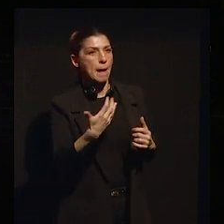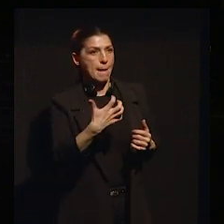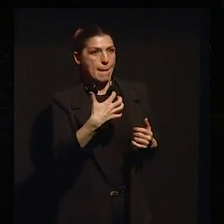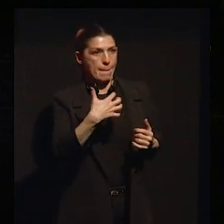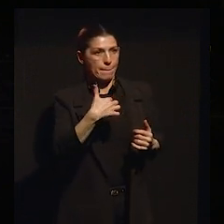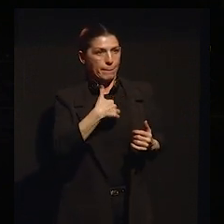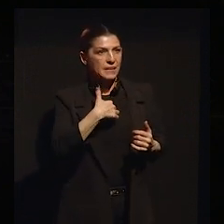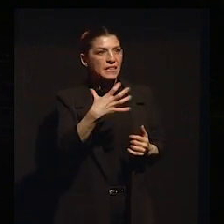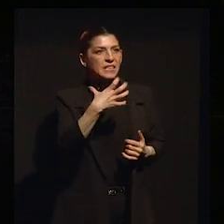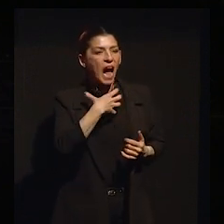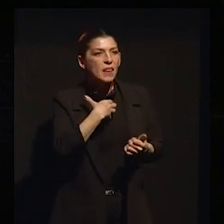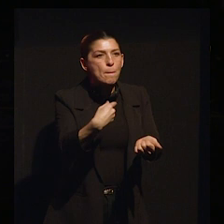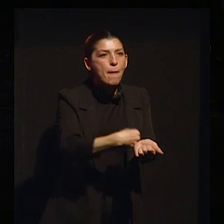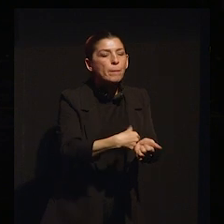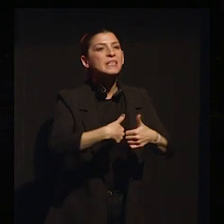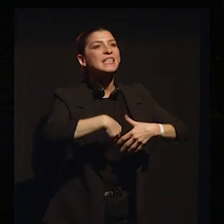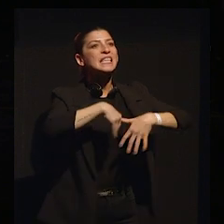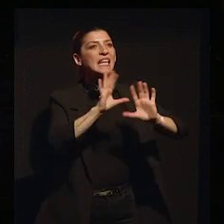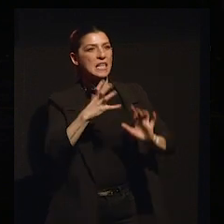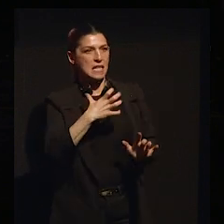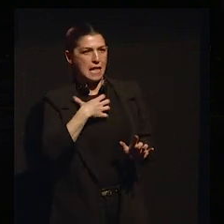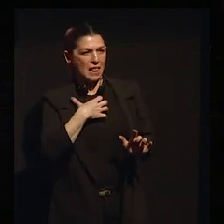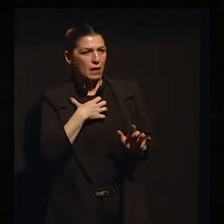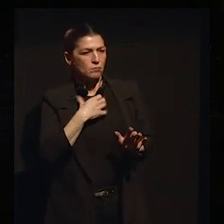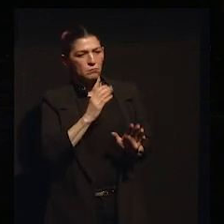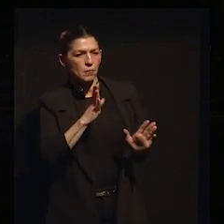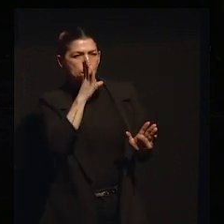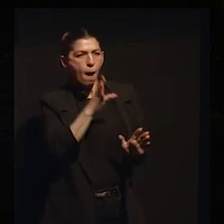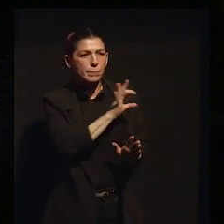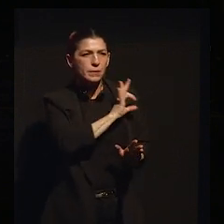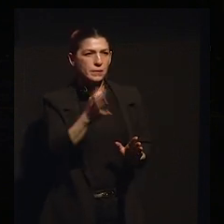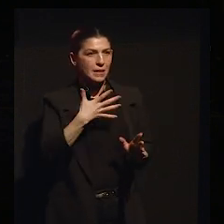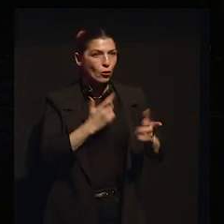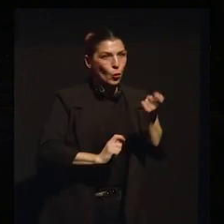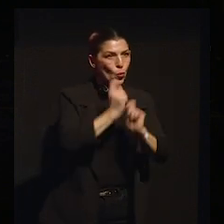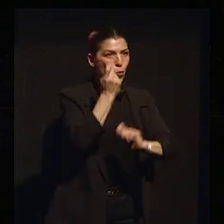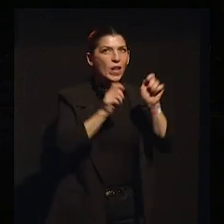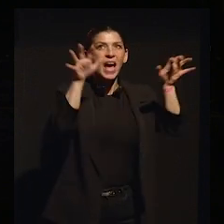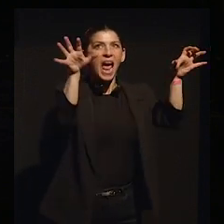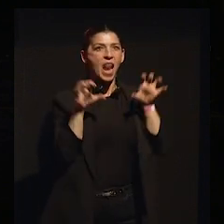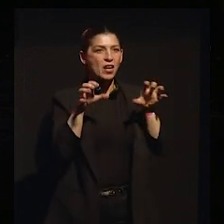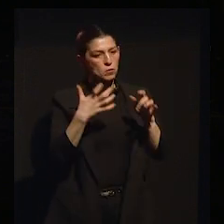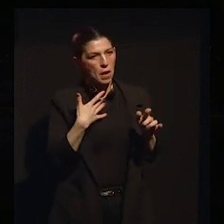from big sources and we use them ourselves. If only we could find our own independent energy source